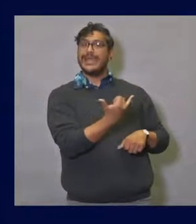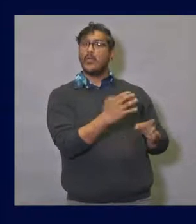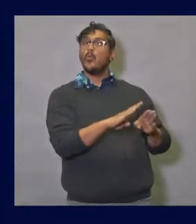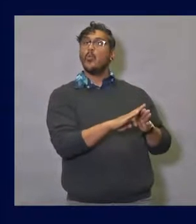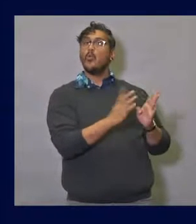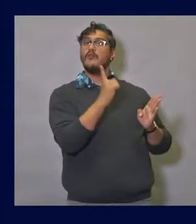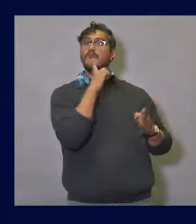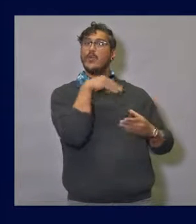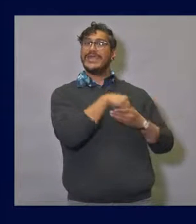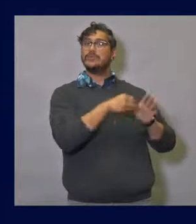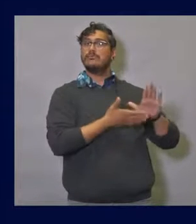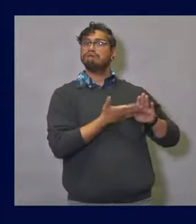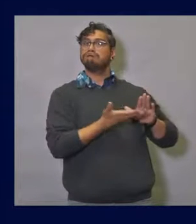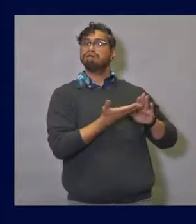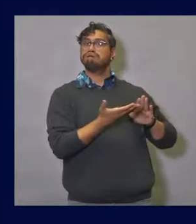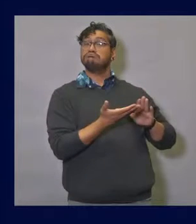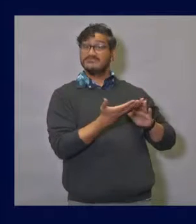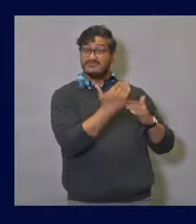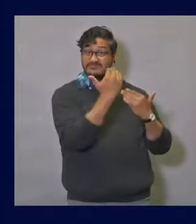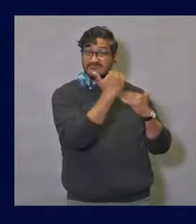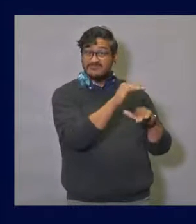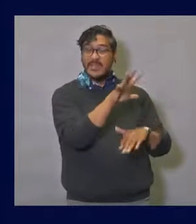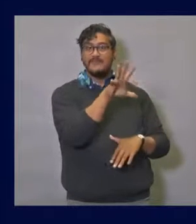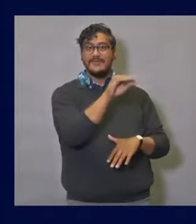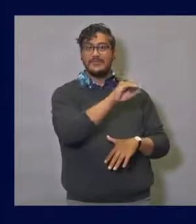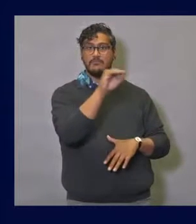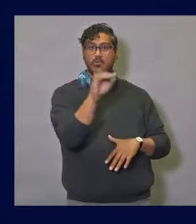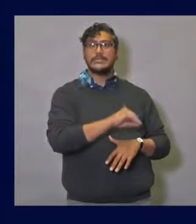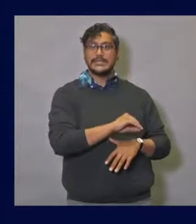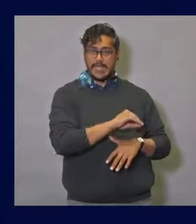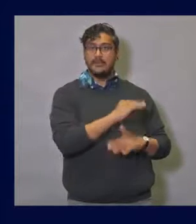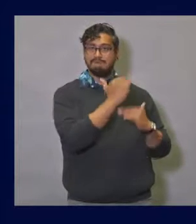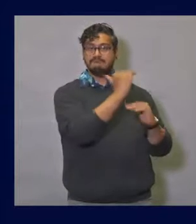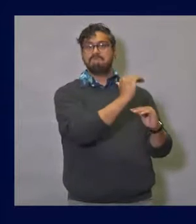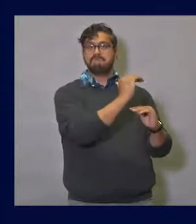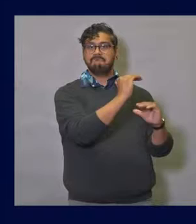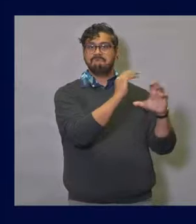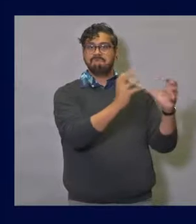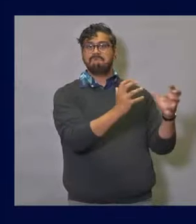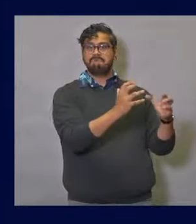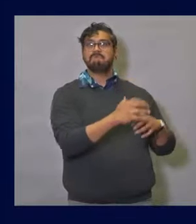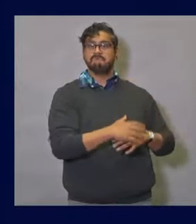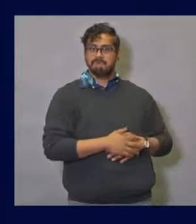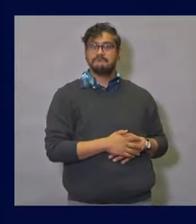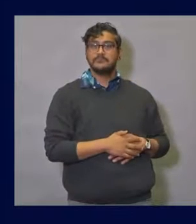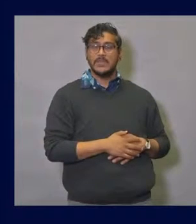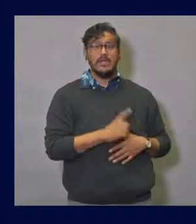THEY ARE NOW PERMITTED FOR